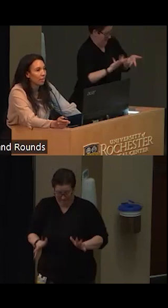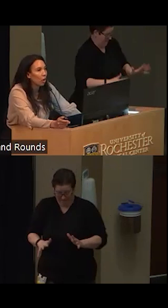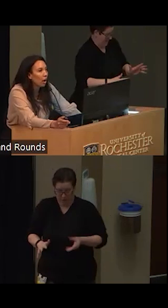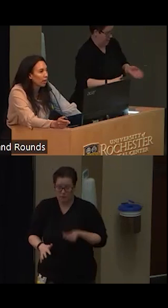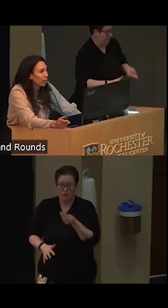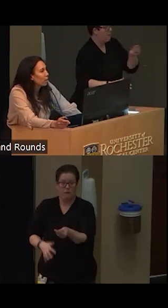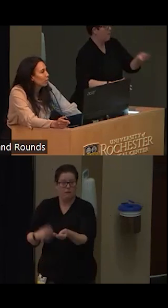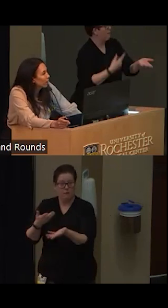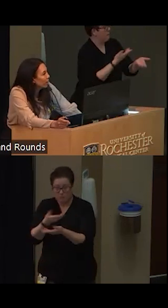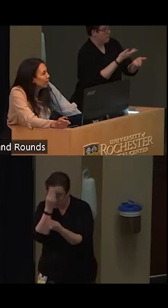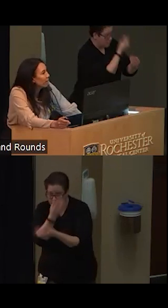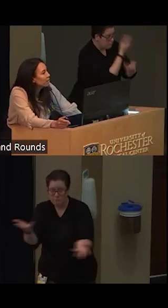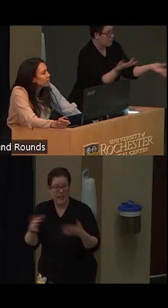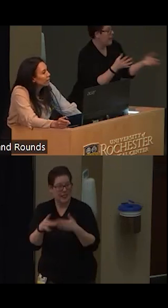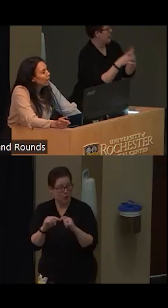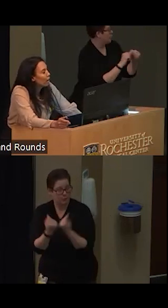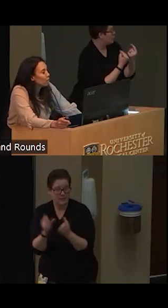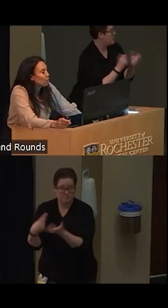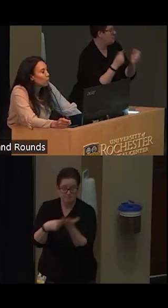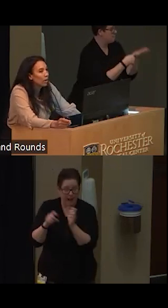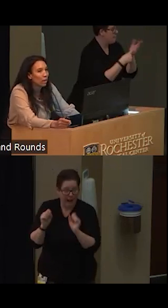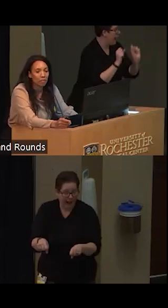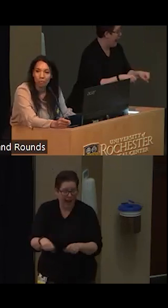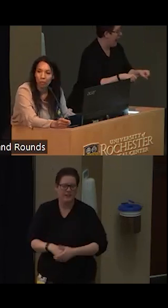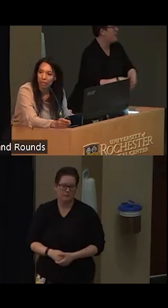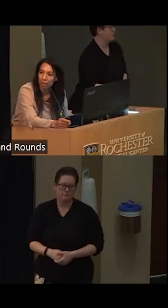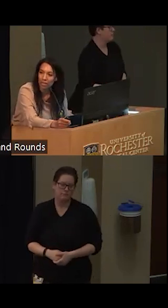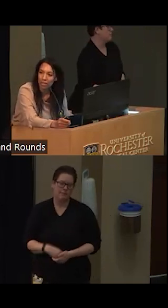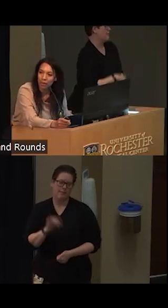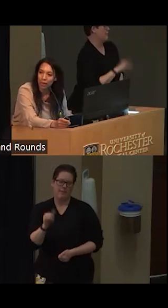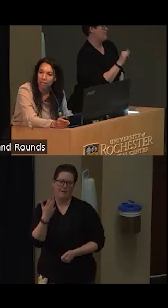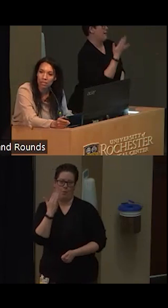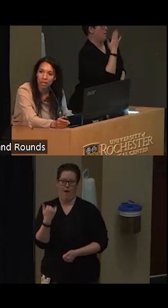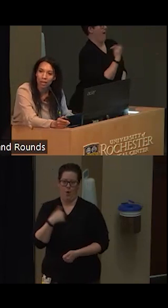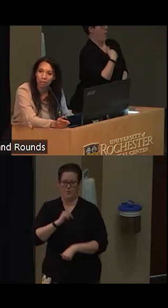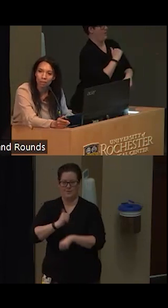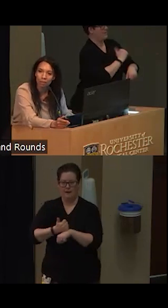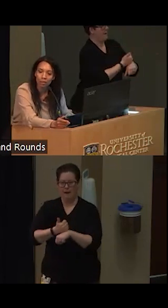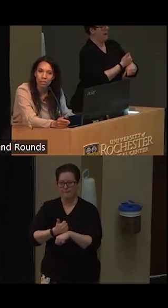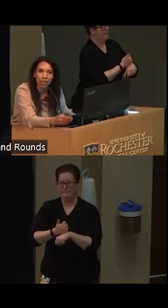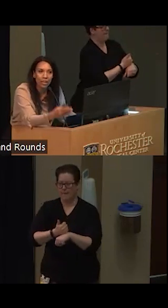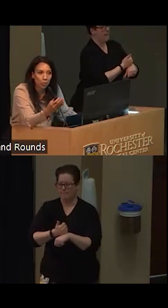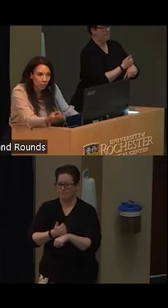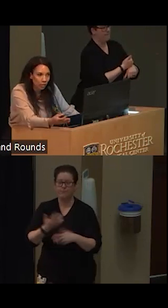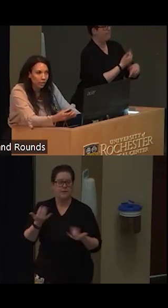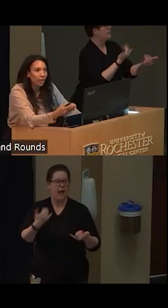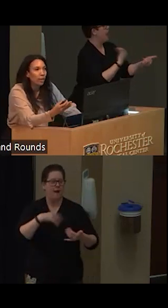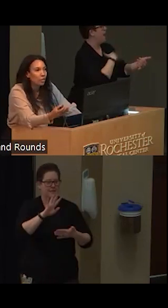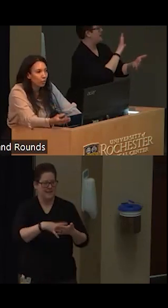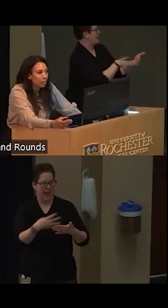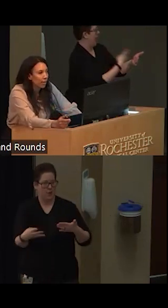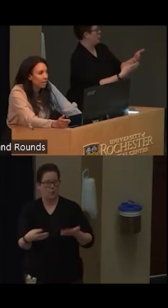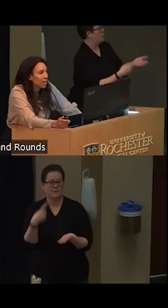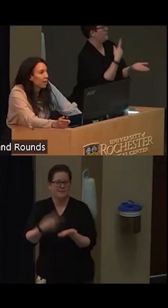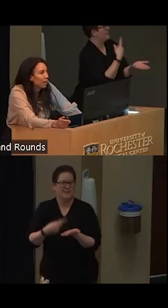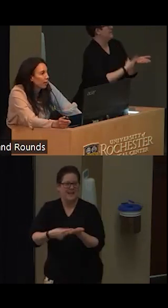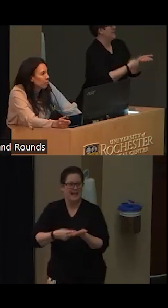and talk about it and that's one of one of the reasons we have these scheduled debriefings on our